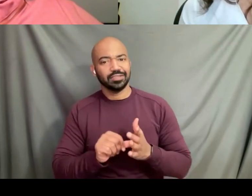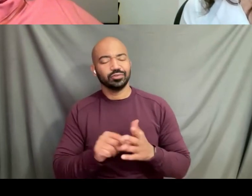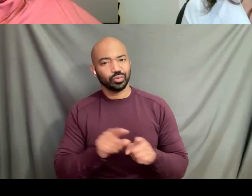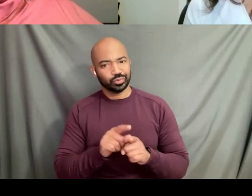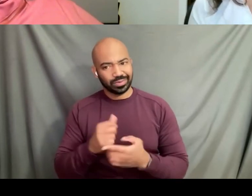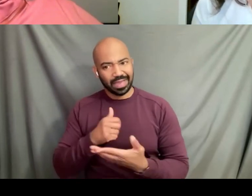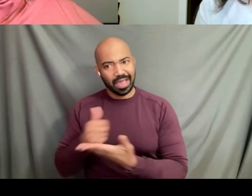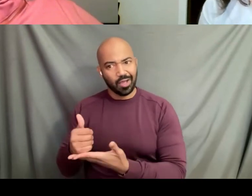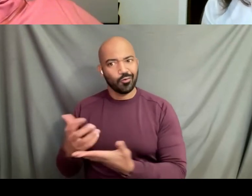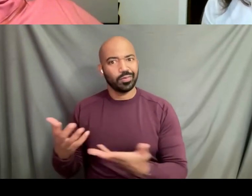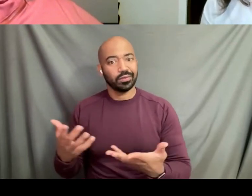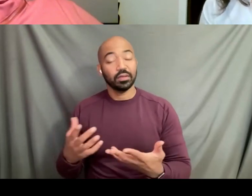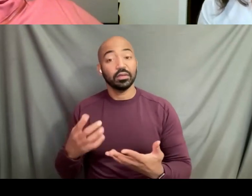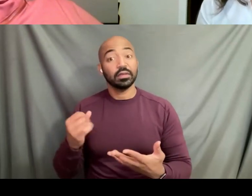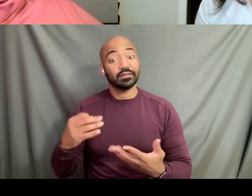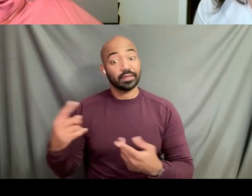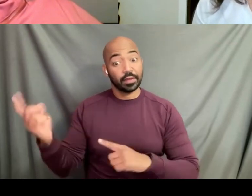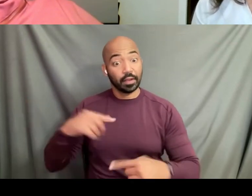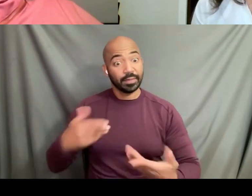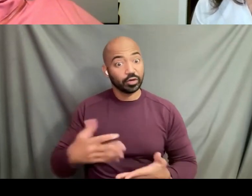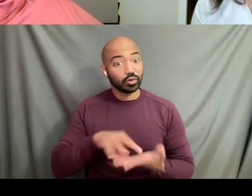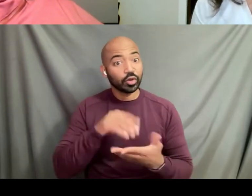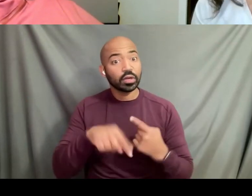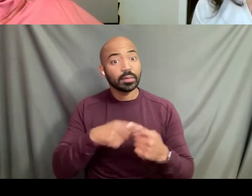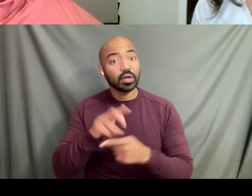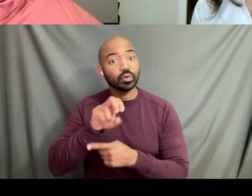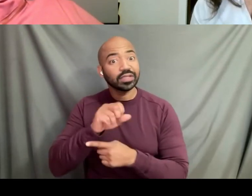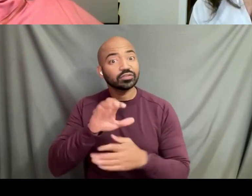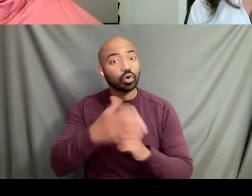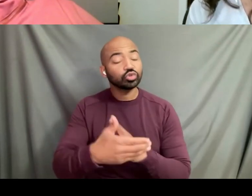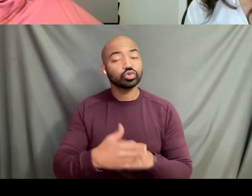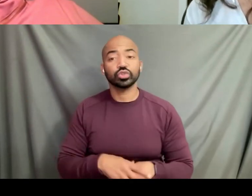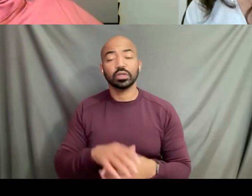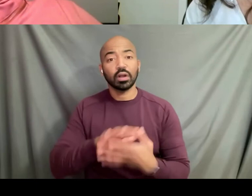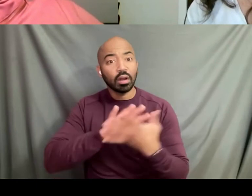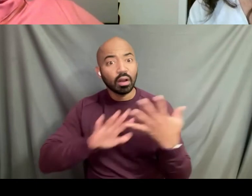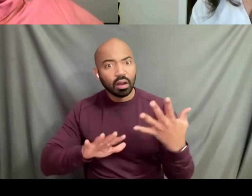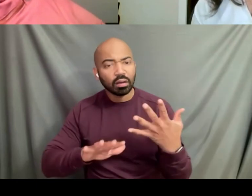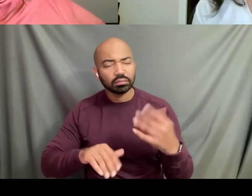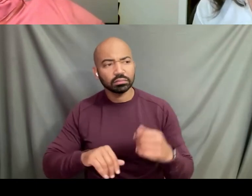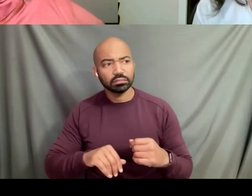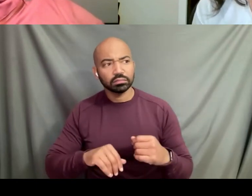culture in addition to their studies. Learning about US disability culture is also going to be